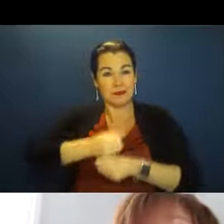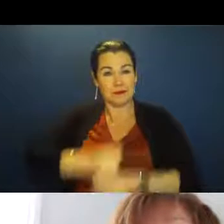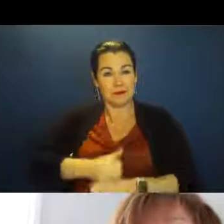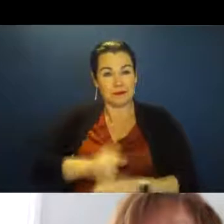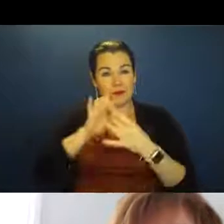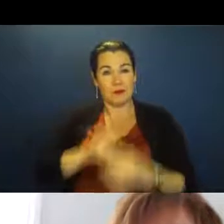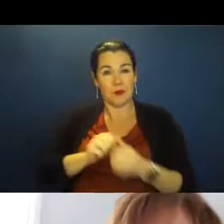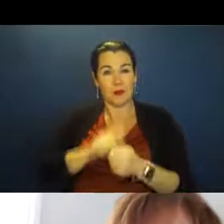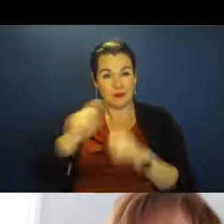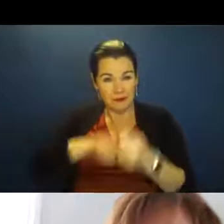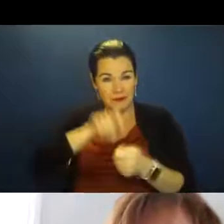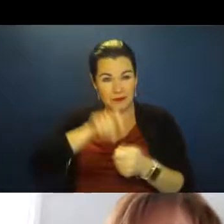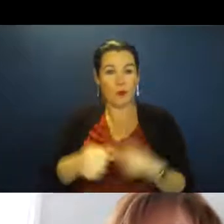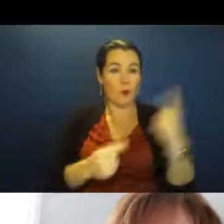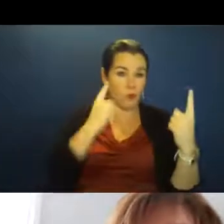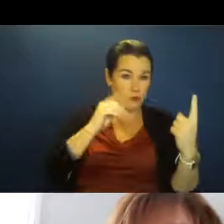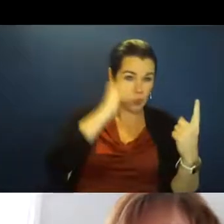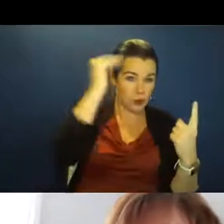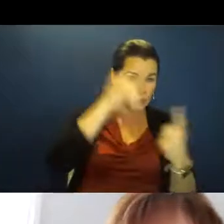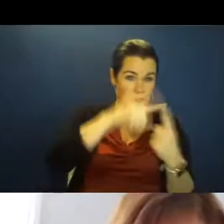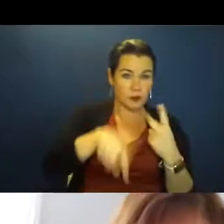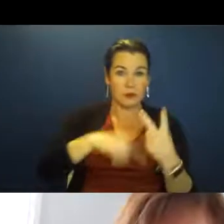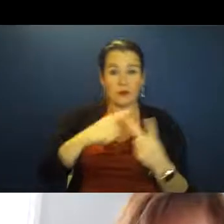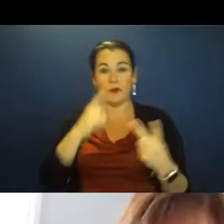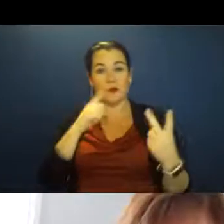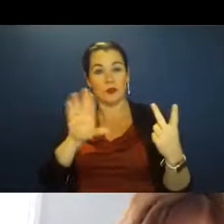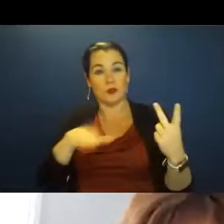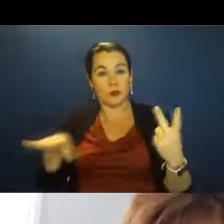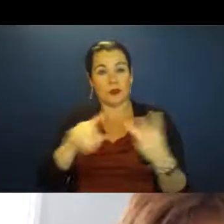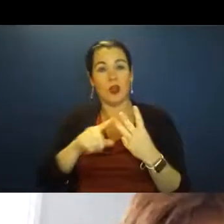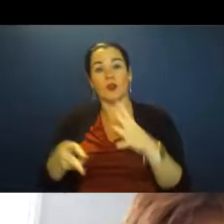briefs coming up. One for adults, one for children, and two that are methodological in nature. What I would watch or what I would suggest is watching the NCHS publications page. That page provides all of the recent as well as upcoming reports that are coming out.